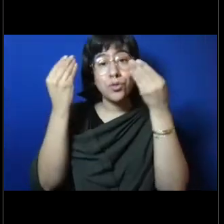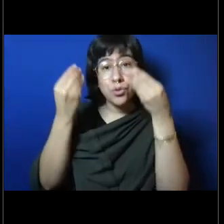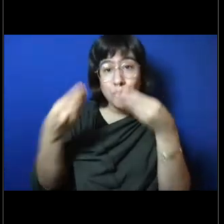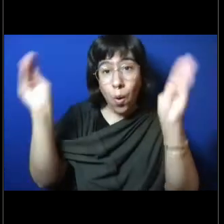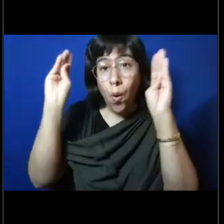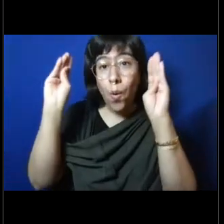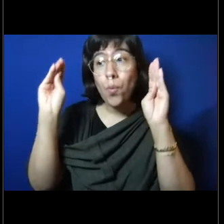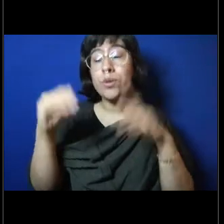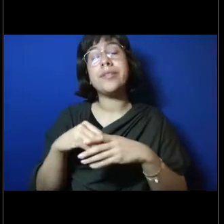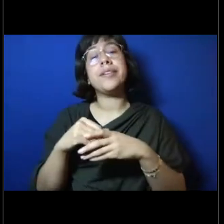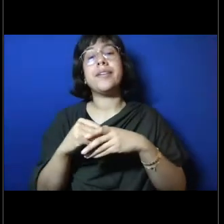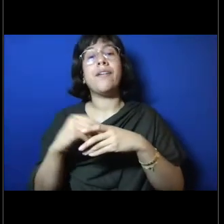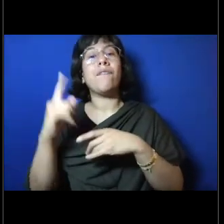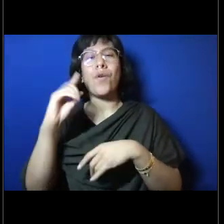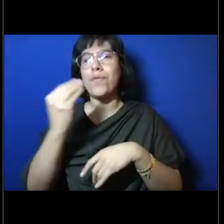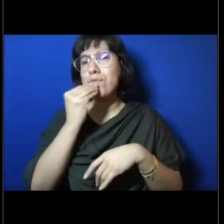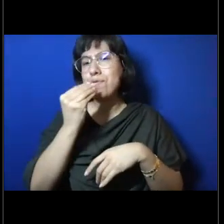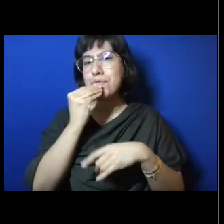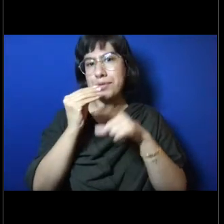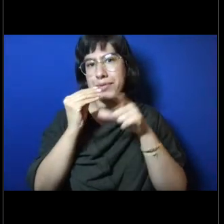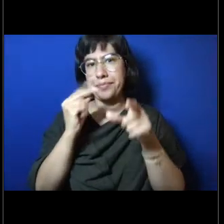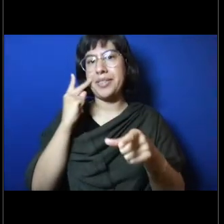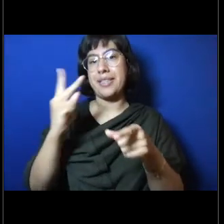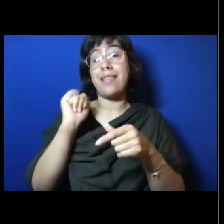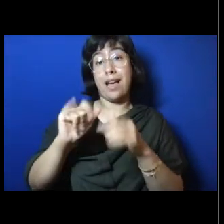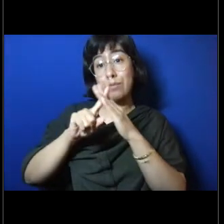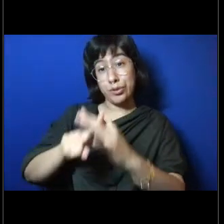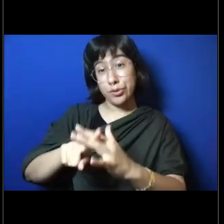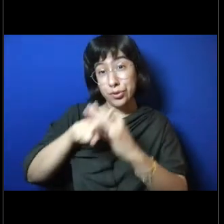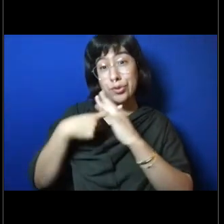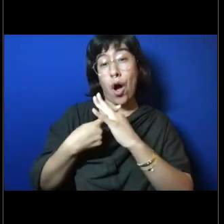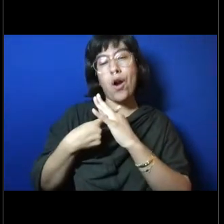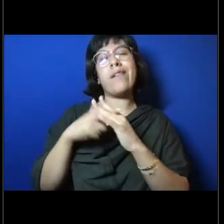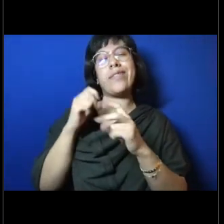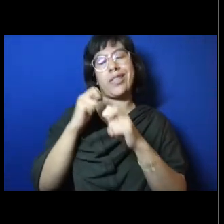And this sort of was the beginning of the problem for abalone.